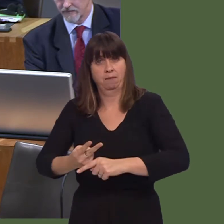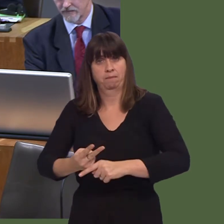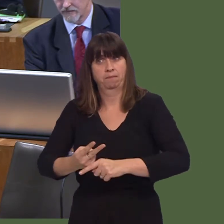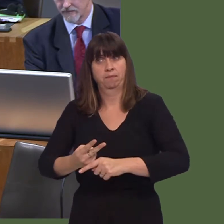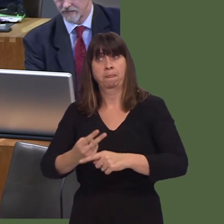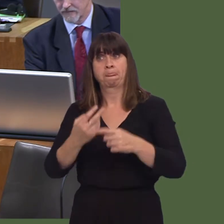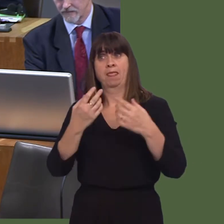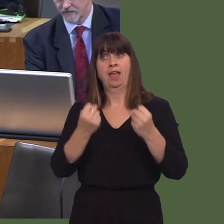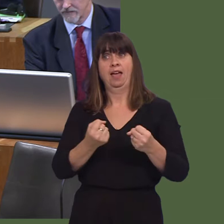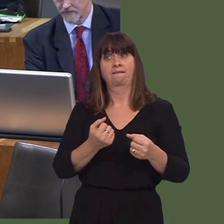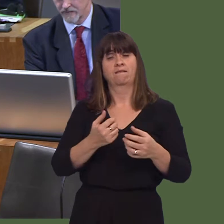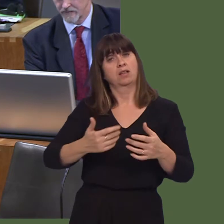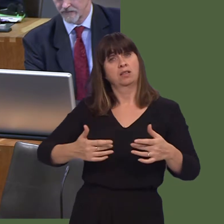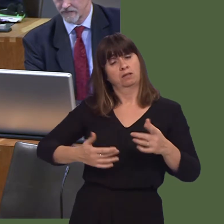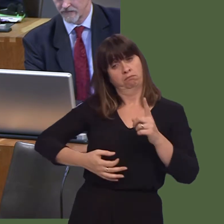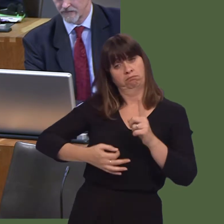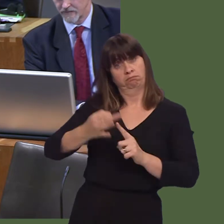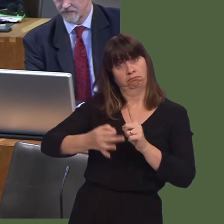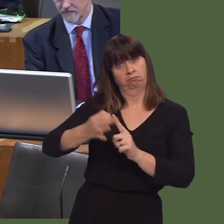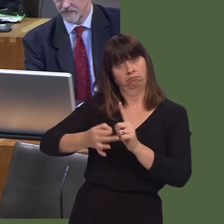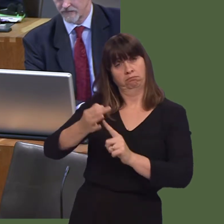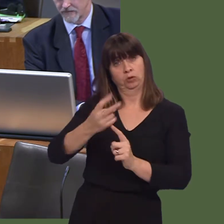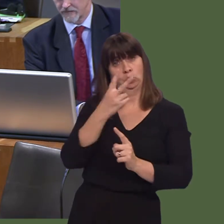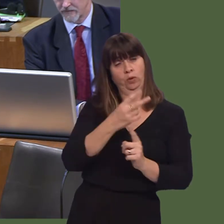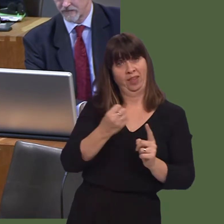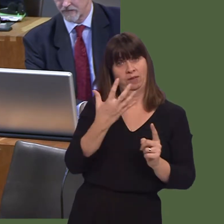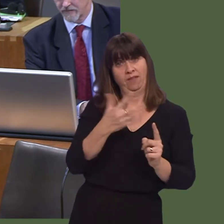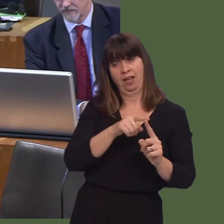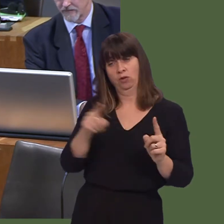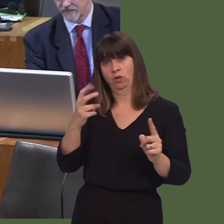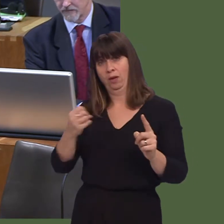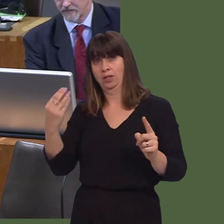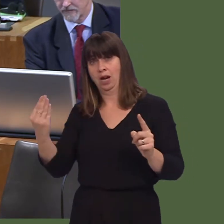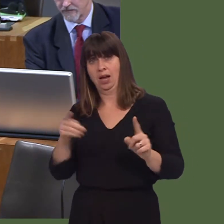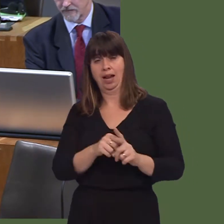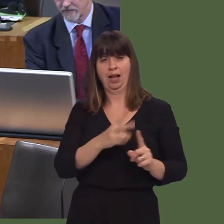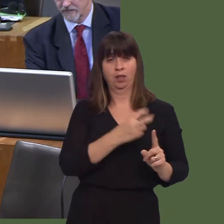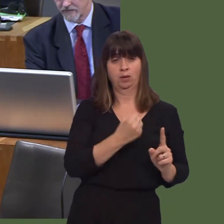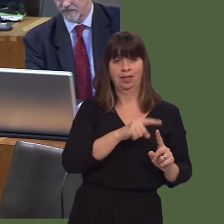by 4 percentage points, between 2005 and 2009 and between 2010 and 2014.